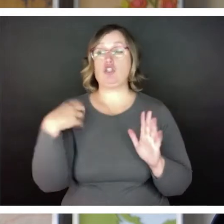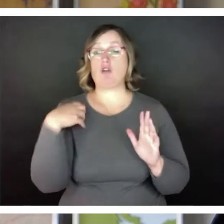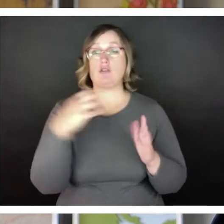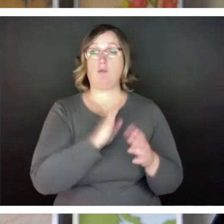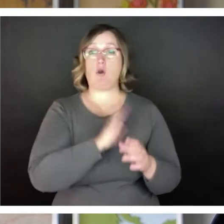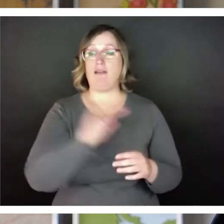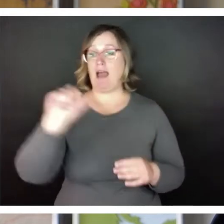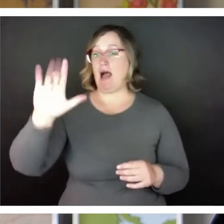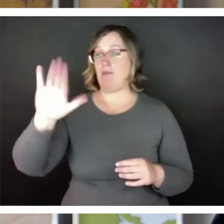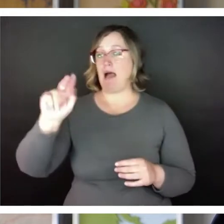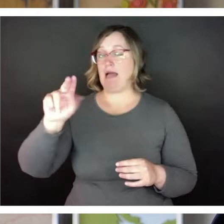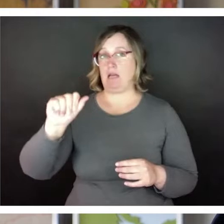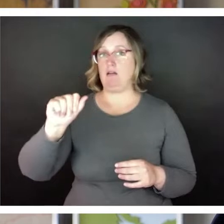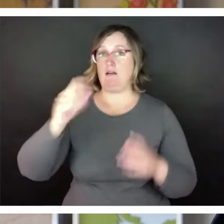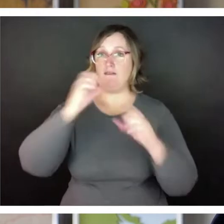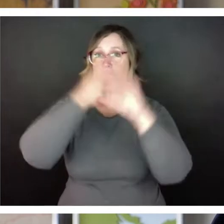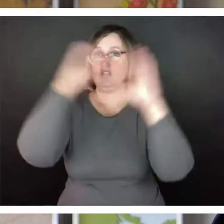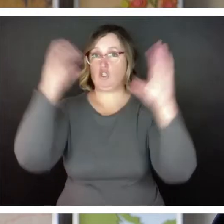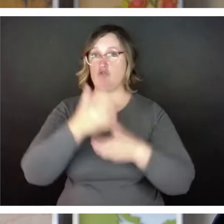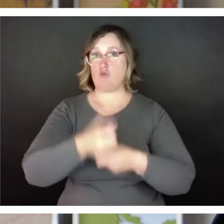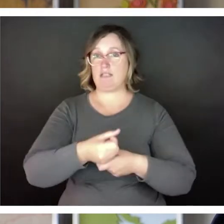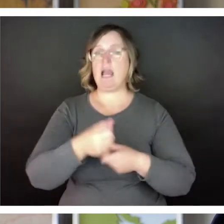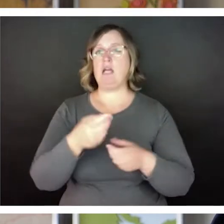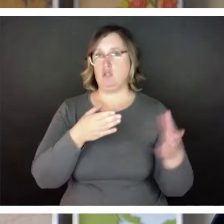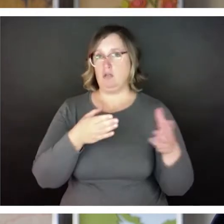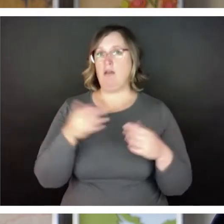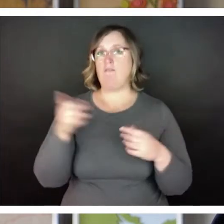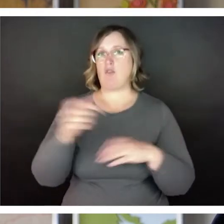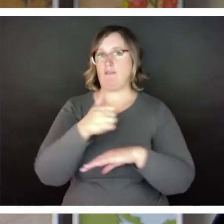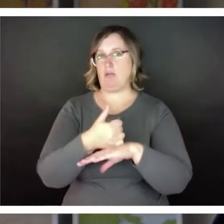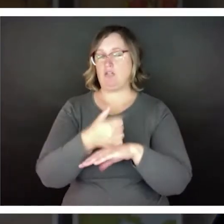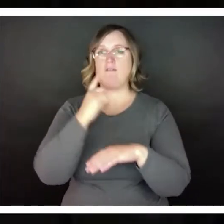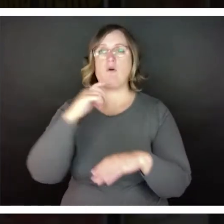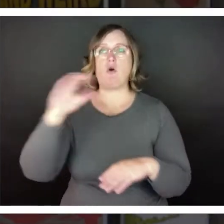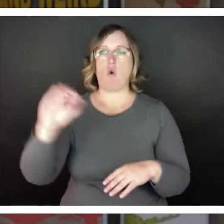and serves on the boards of the Self Enhancement Inc Foundation and Oregon Public Broadcasting.